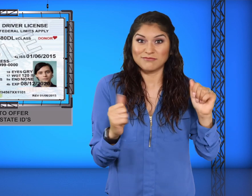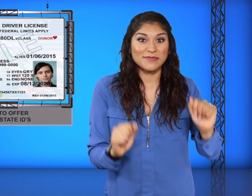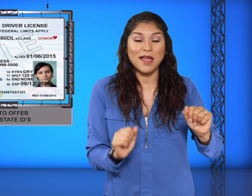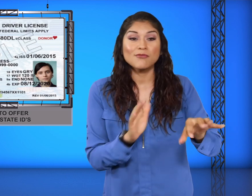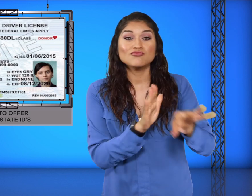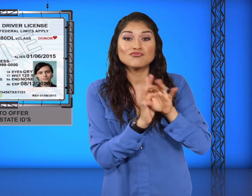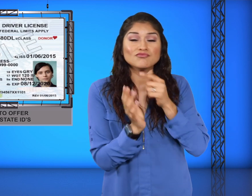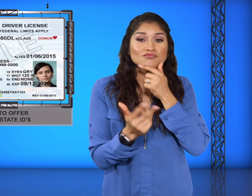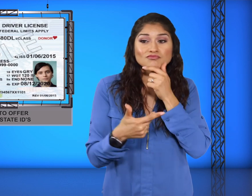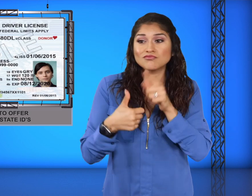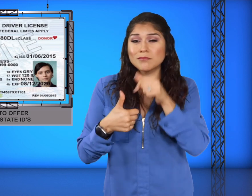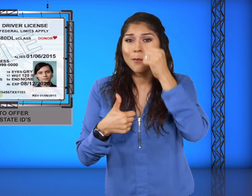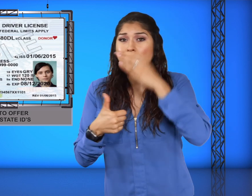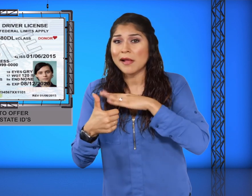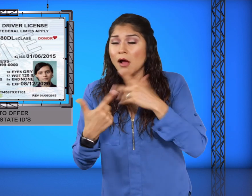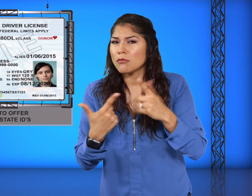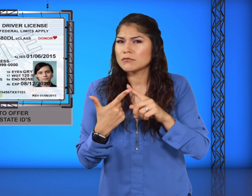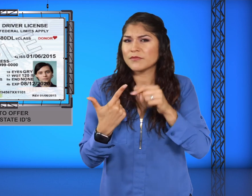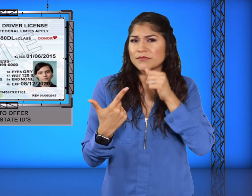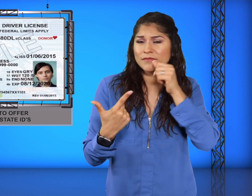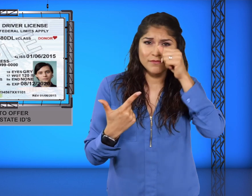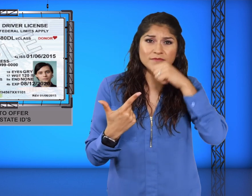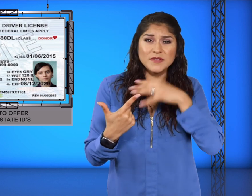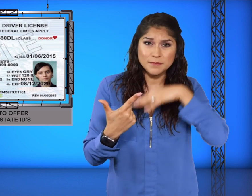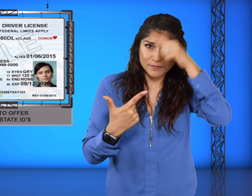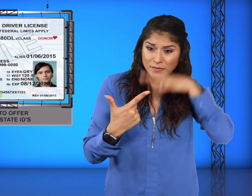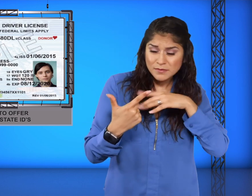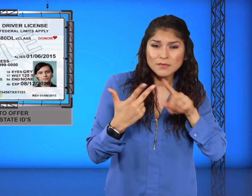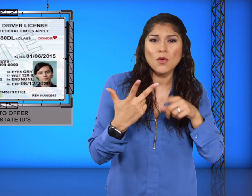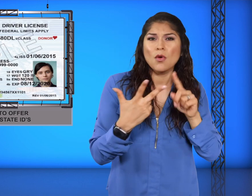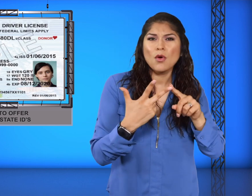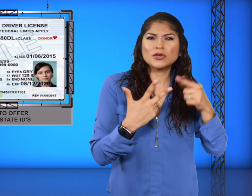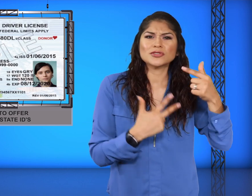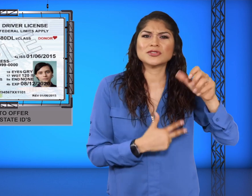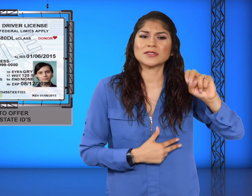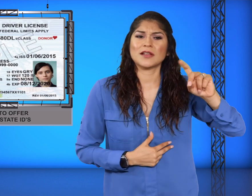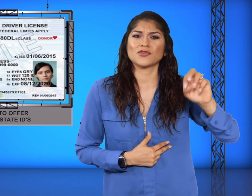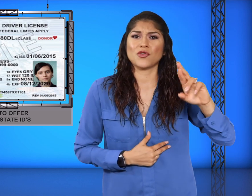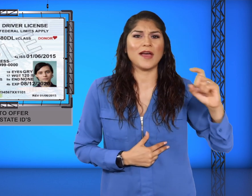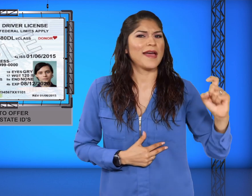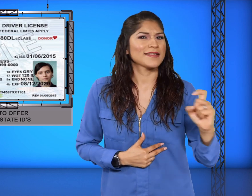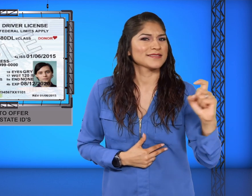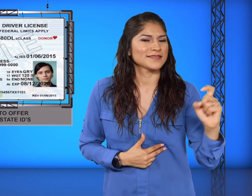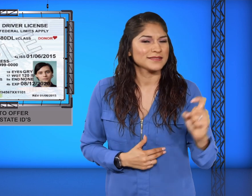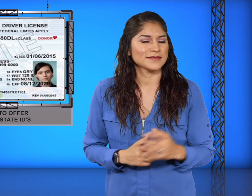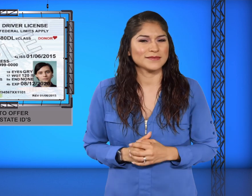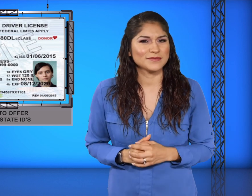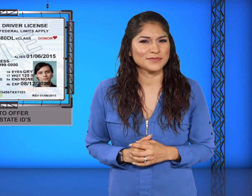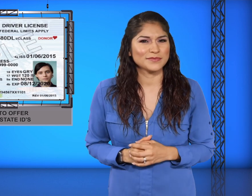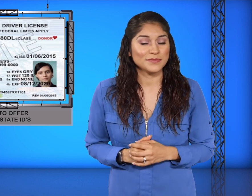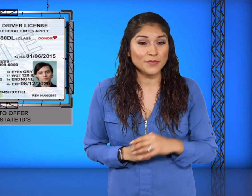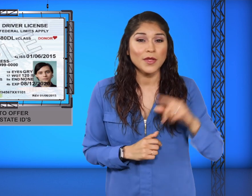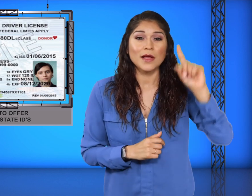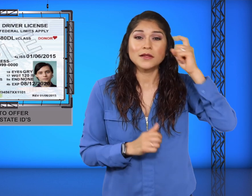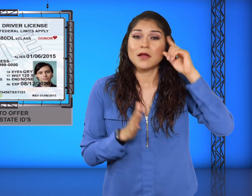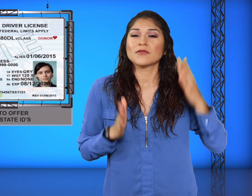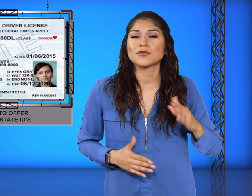People will be able to choose from male, female or gender X.